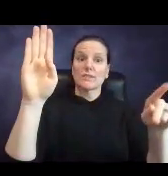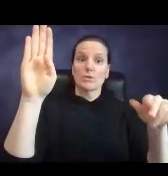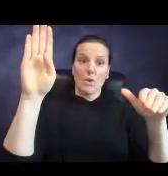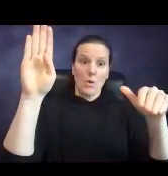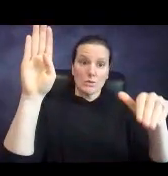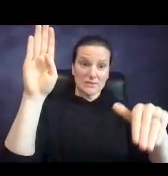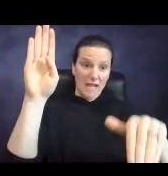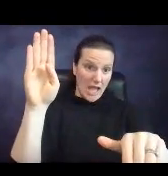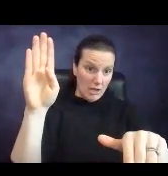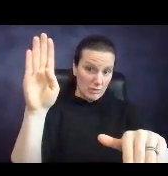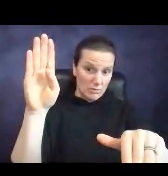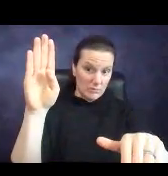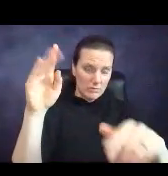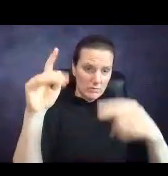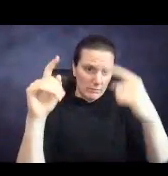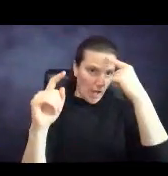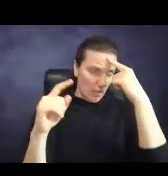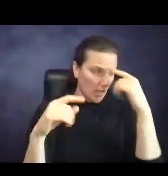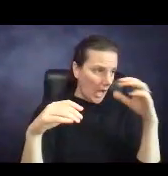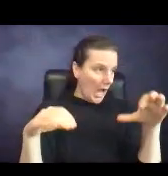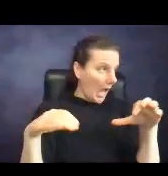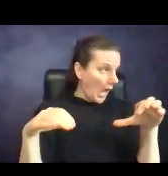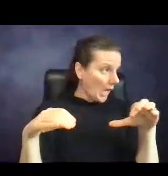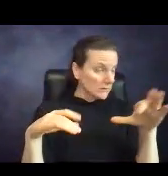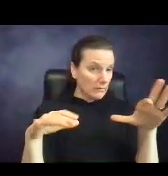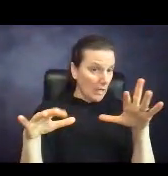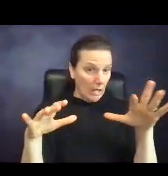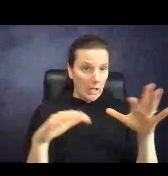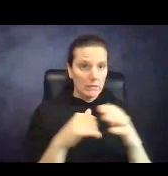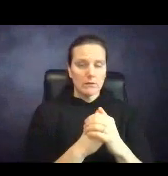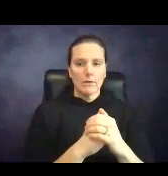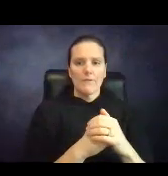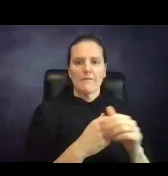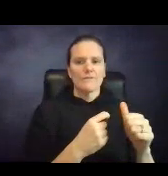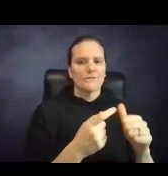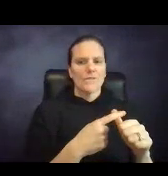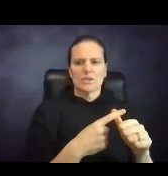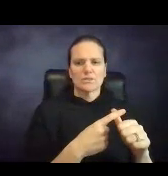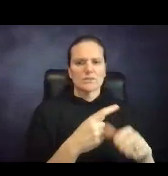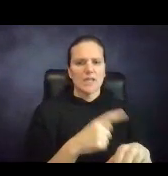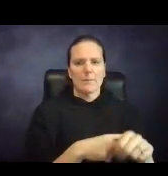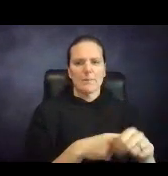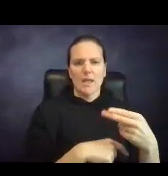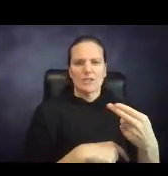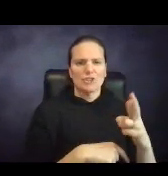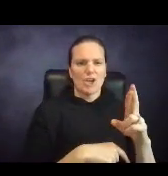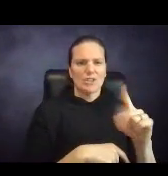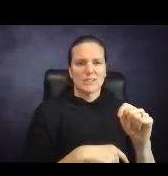And so that's why it can keep your mind so active. This is usually the first place we start with any HRT. If someone's like, I just wanna go slow